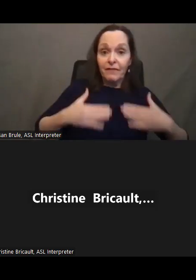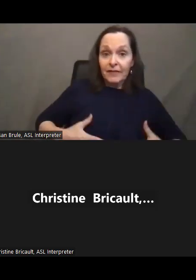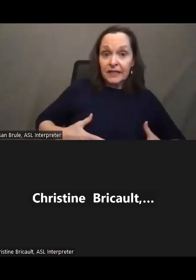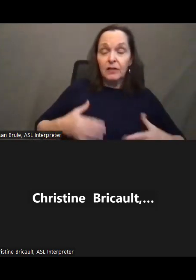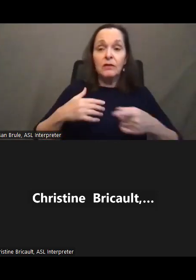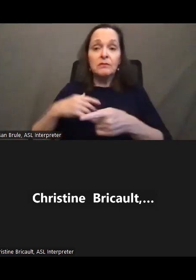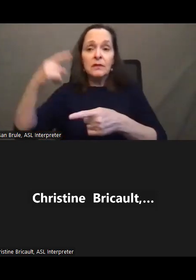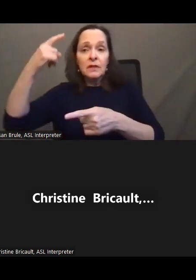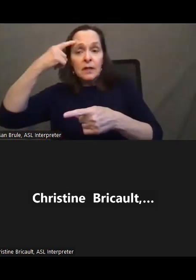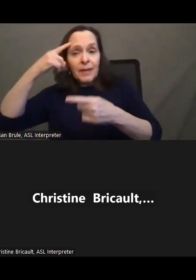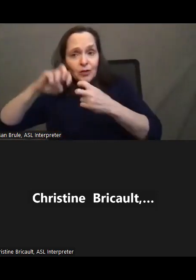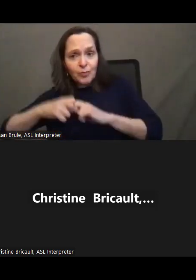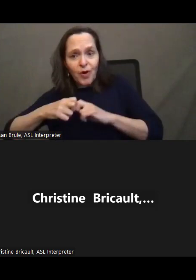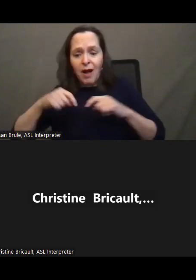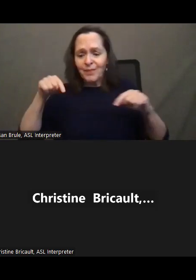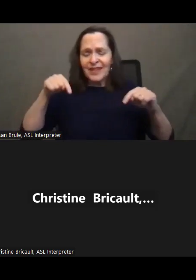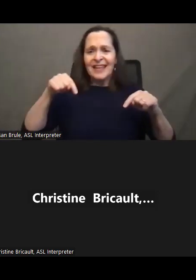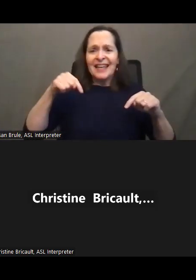And it has to limit a major life activity.